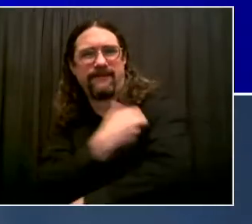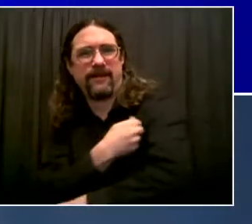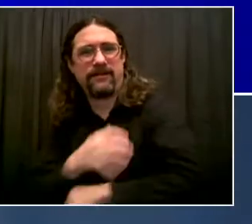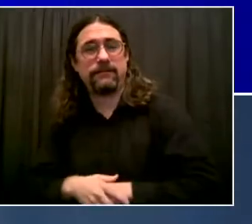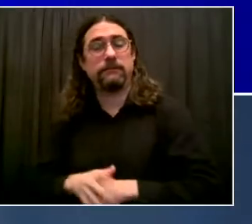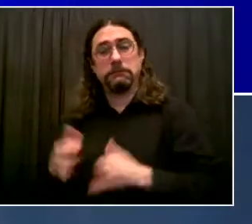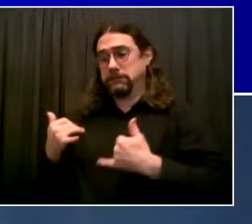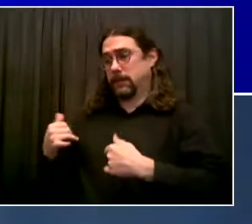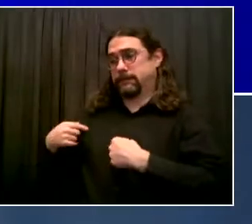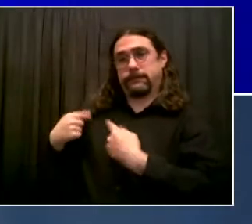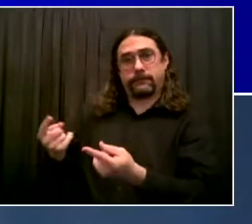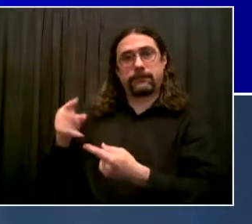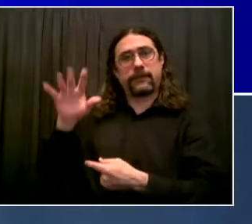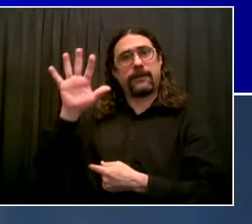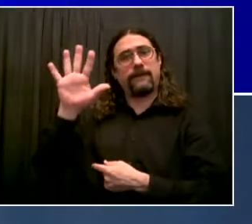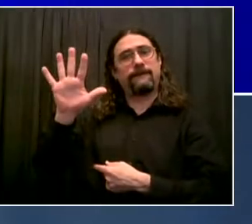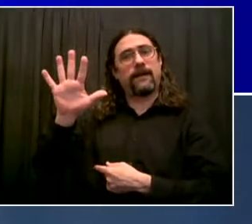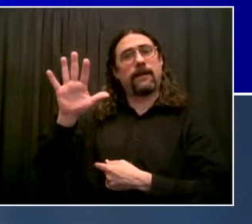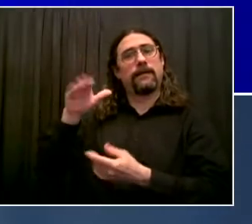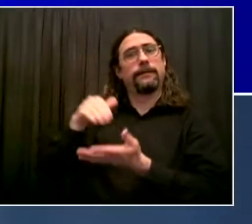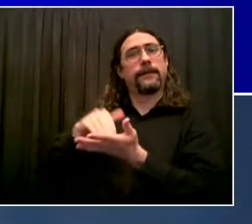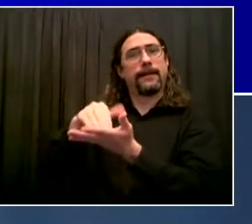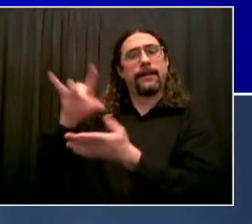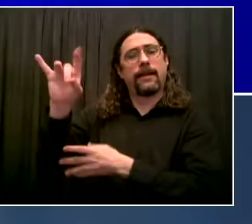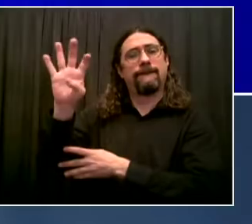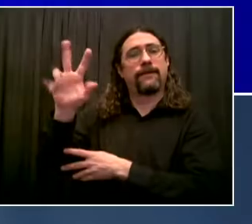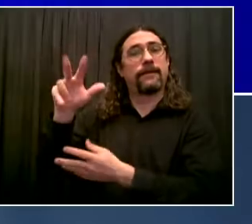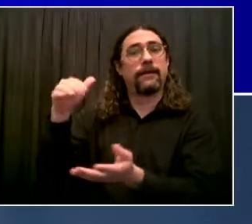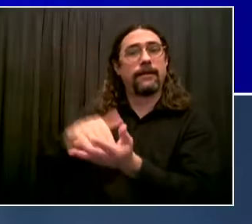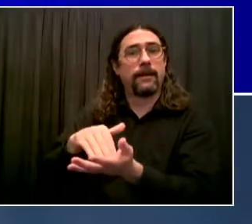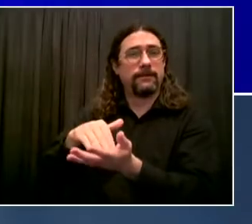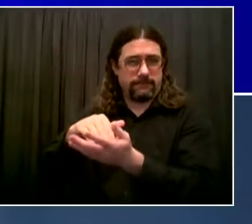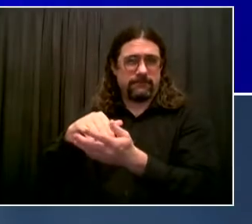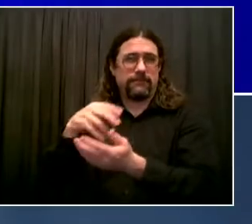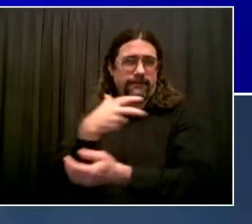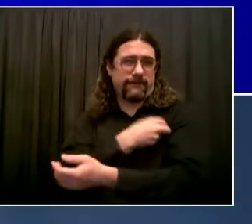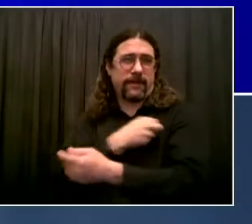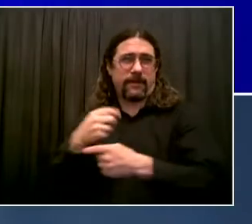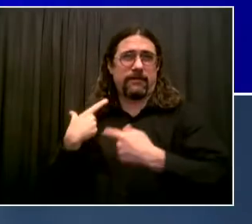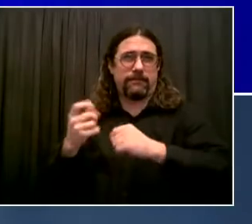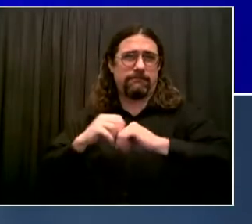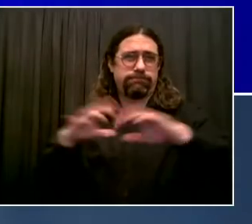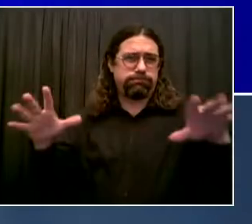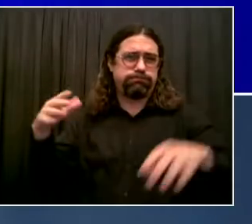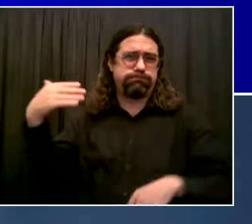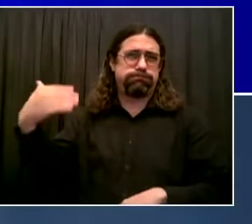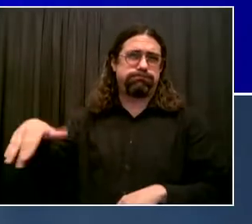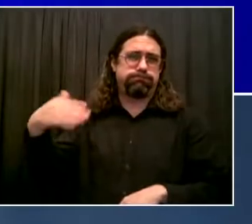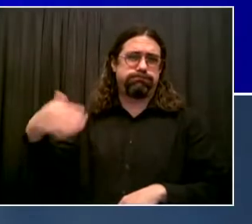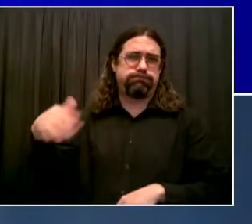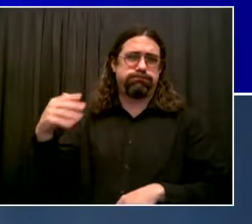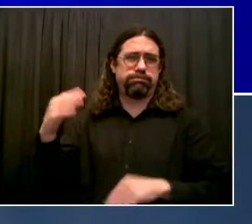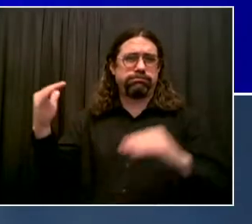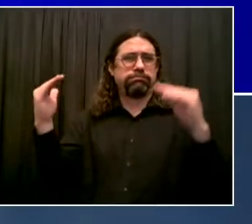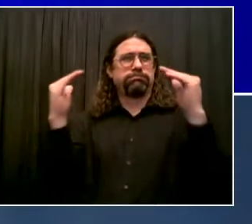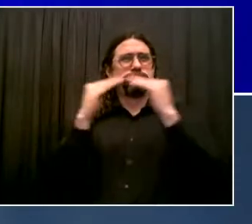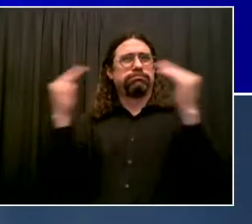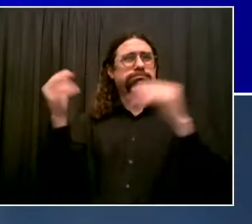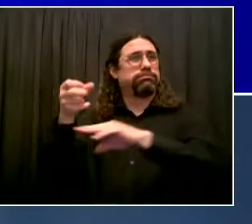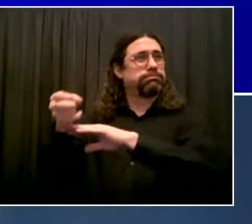FROM THE BEGINNING OF THE